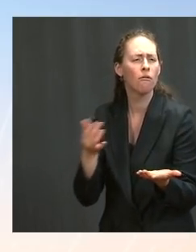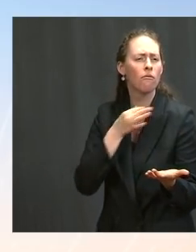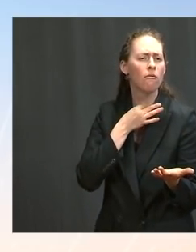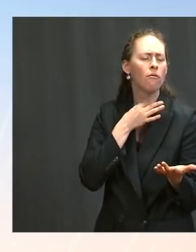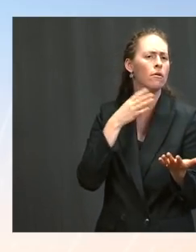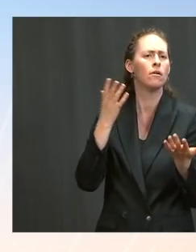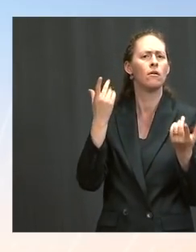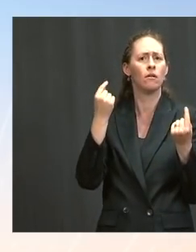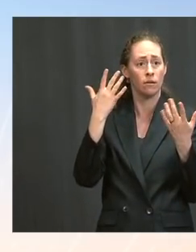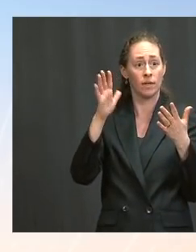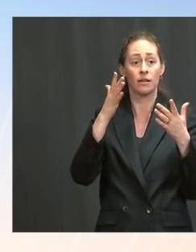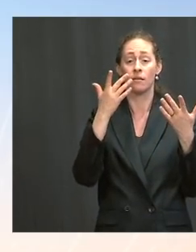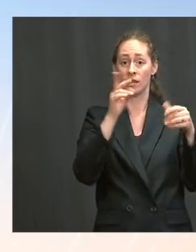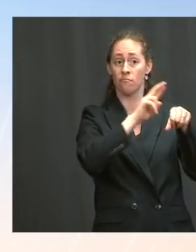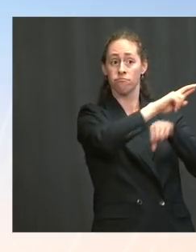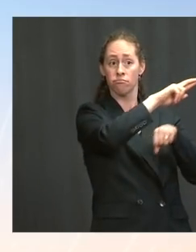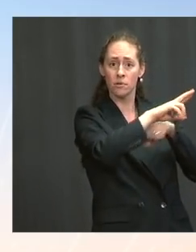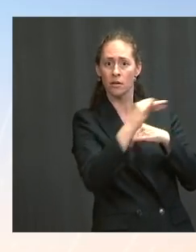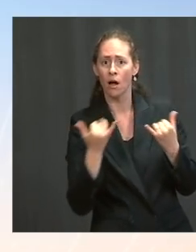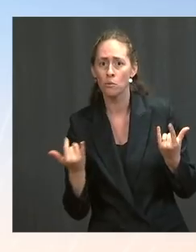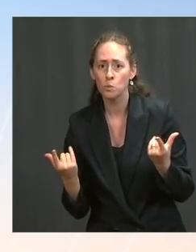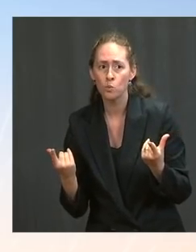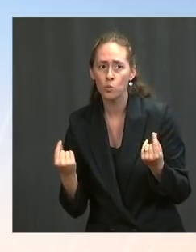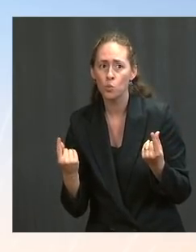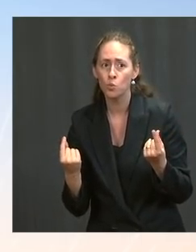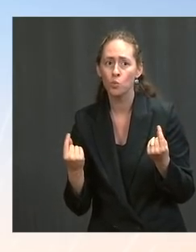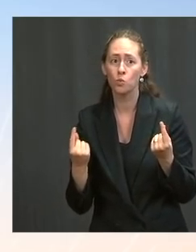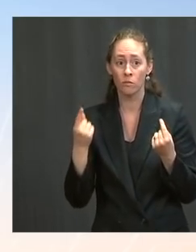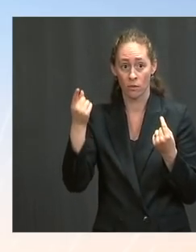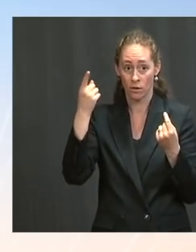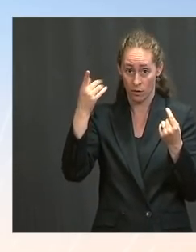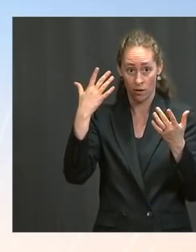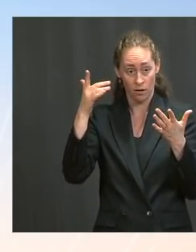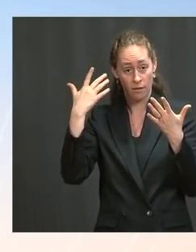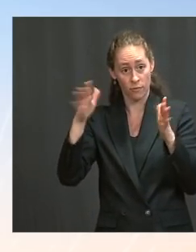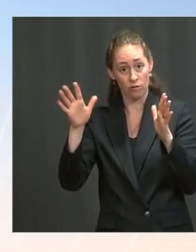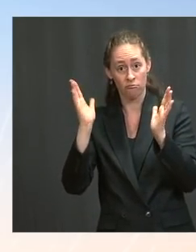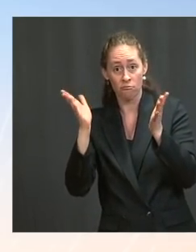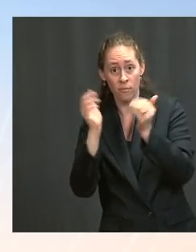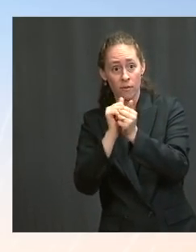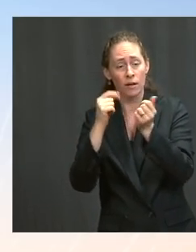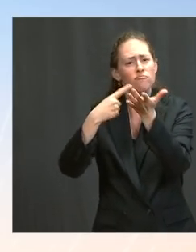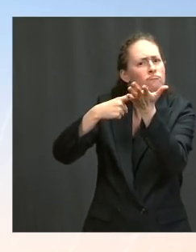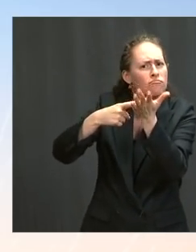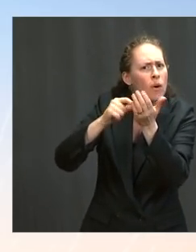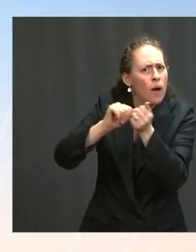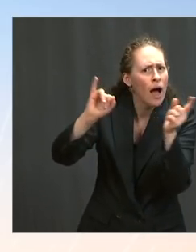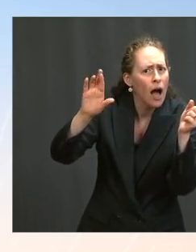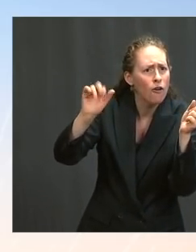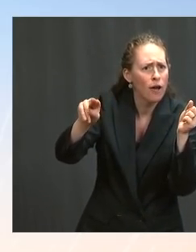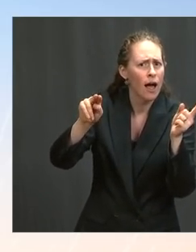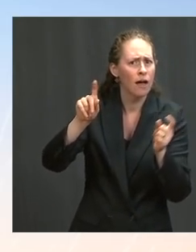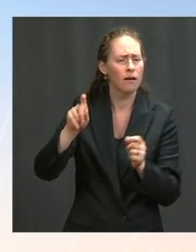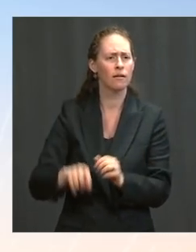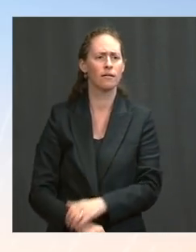is there a reach out to Iran for dialogue? Ms. Psaki: We completed a number of member and staff notifications prior to taking action